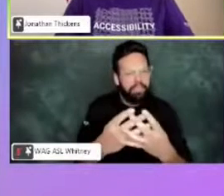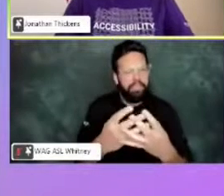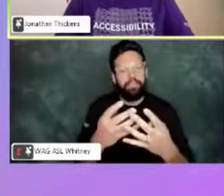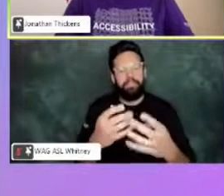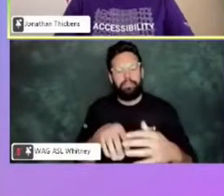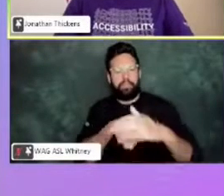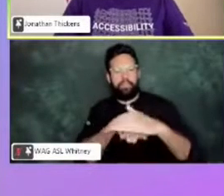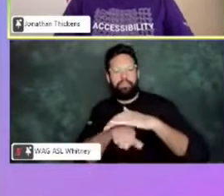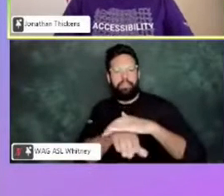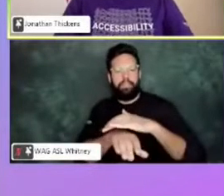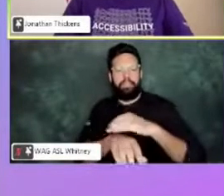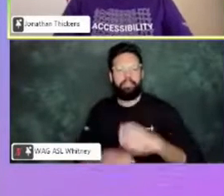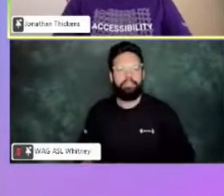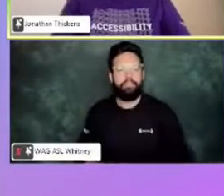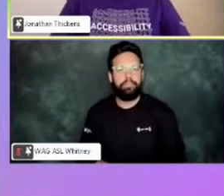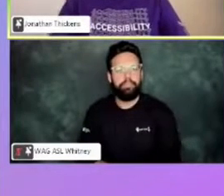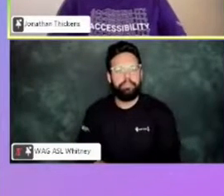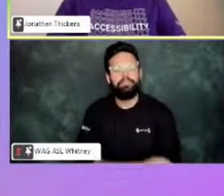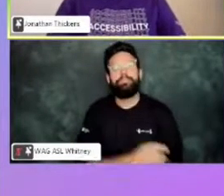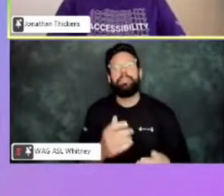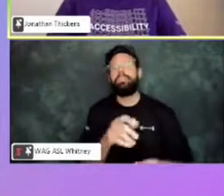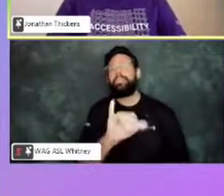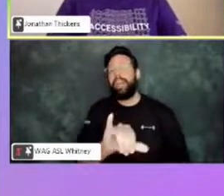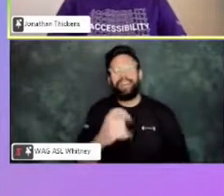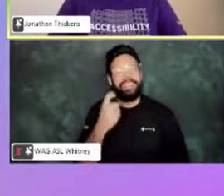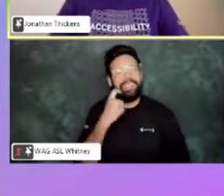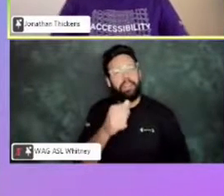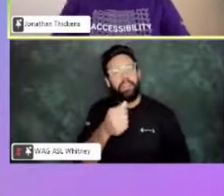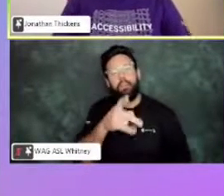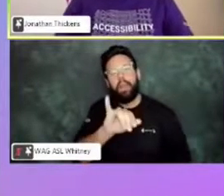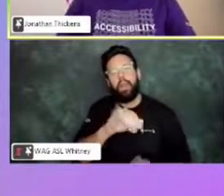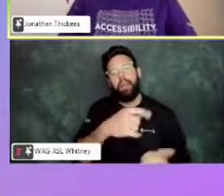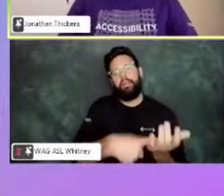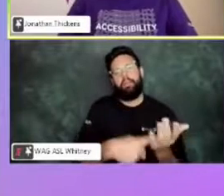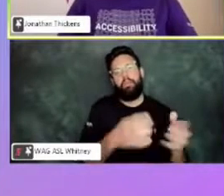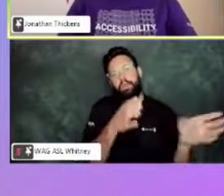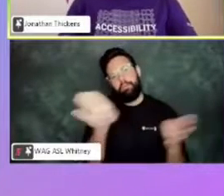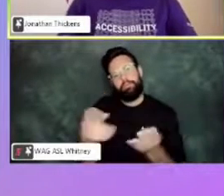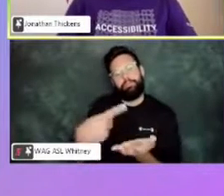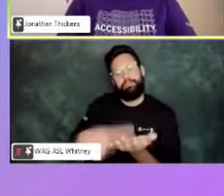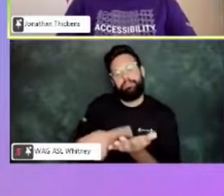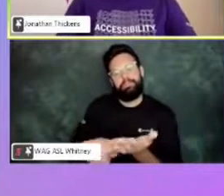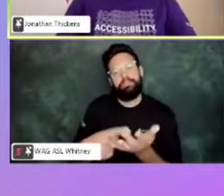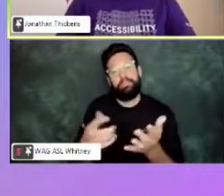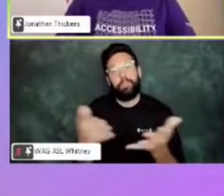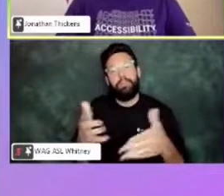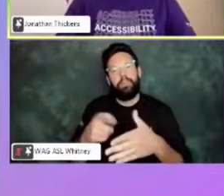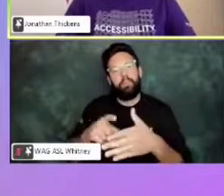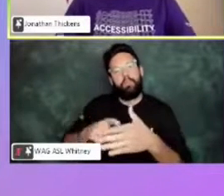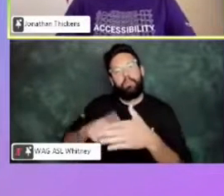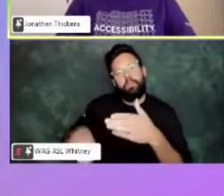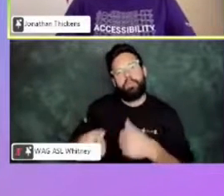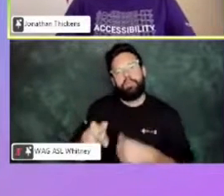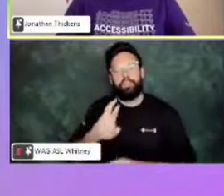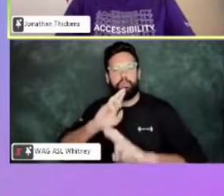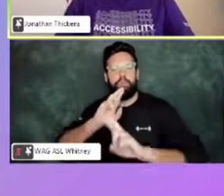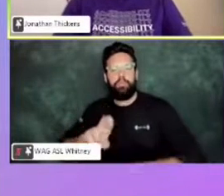So now that we've talked through the API and its benefits, let's shift gears to reporting. One of the primary goals with our new reporting platform